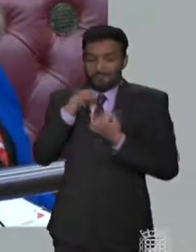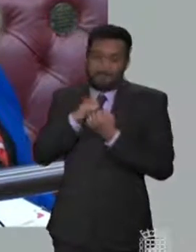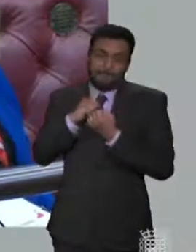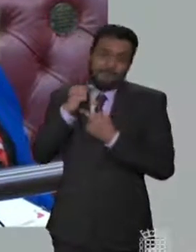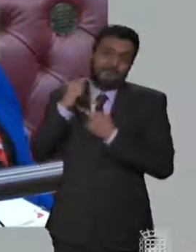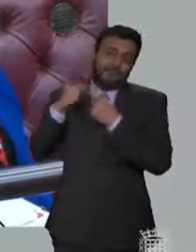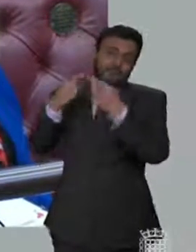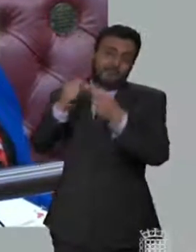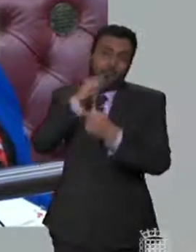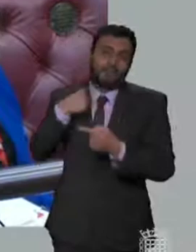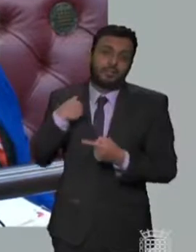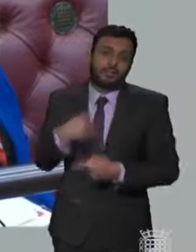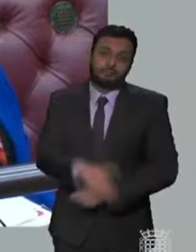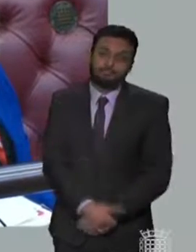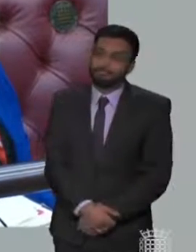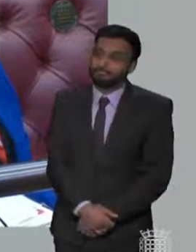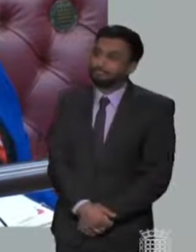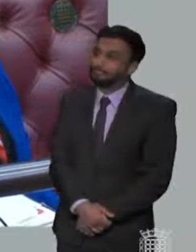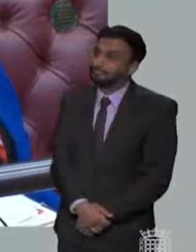i would pay tribute to the noble lord bruce lee's efforts